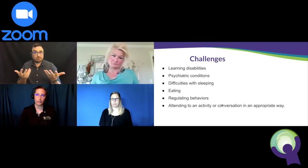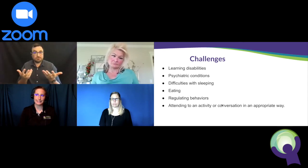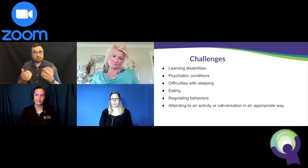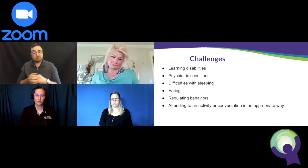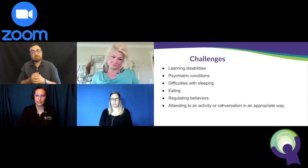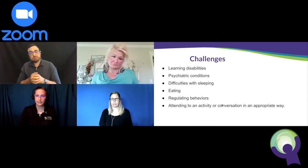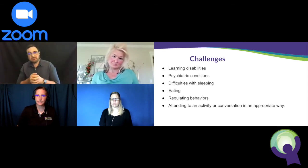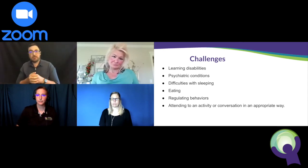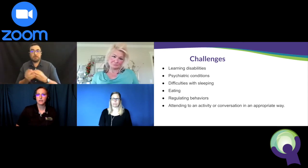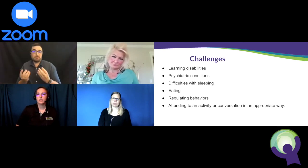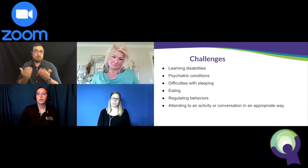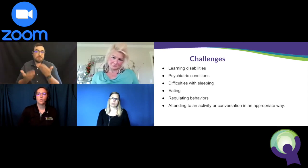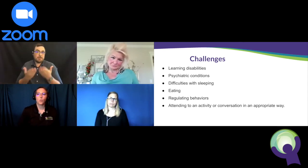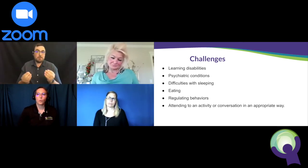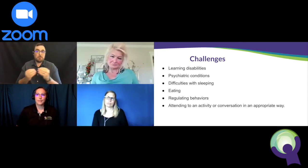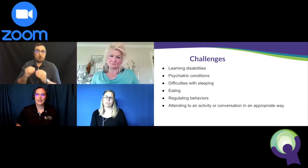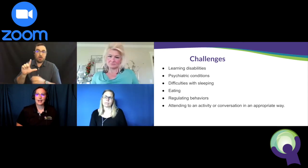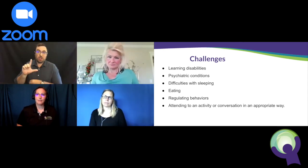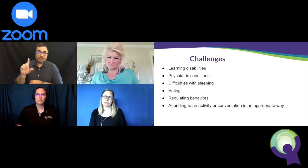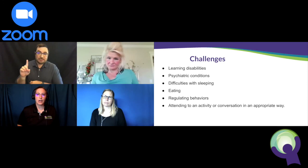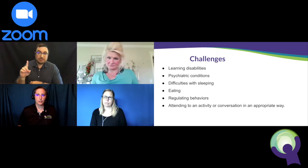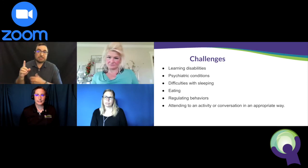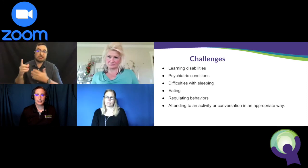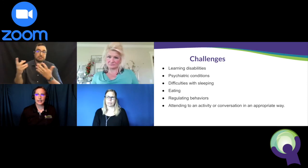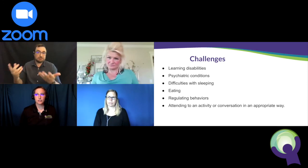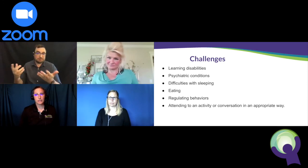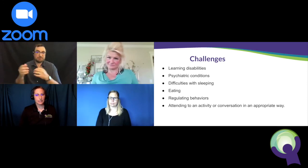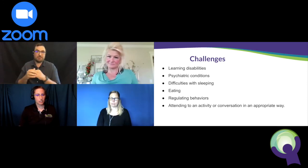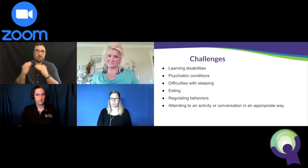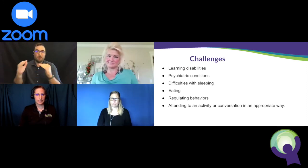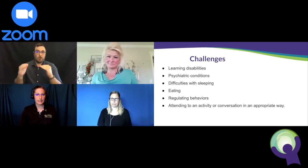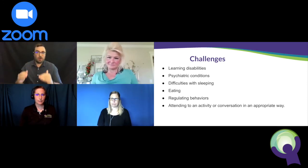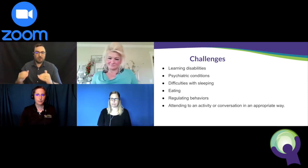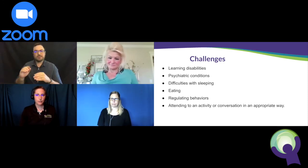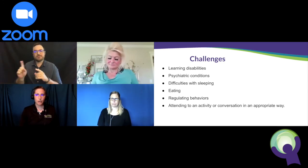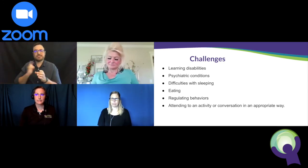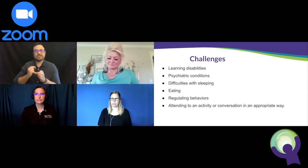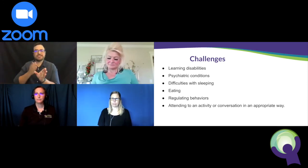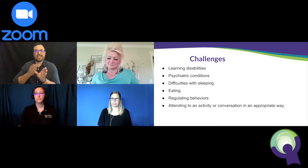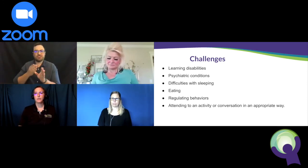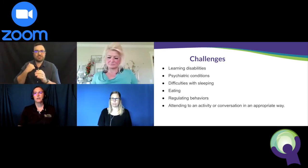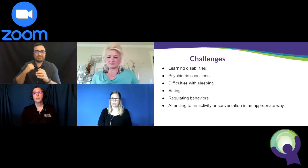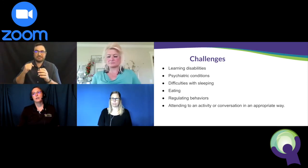disabilities. Or they may have other psychiatric conditions on top of their autism.